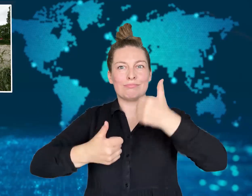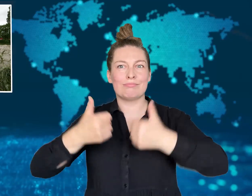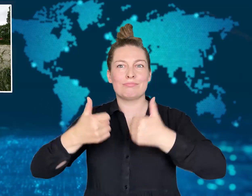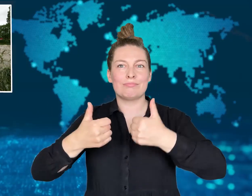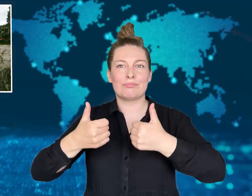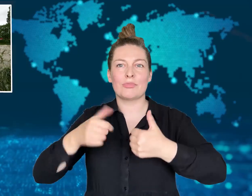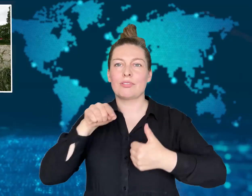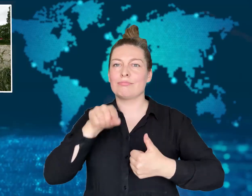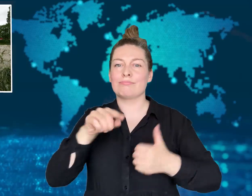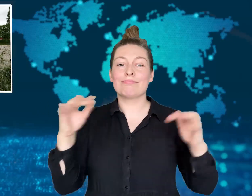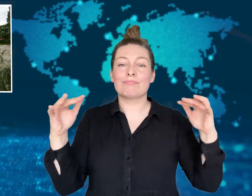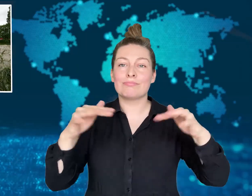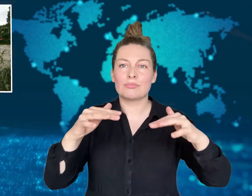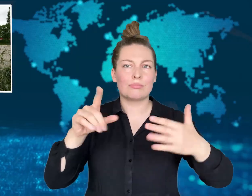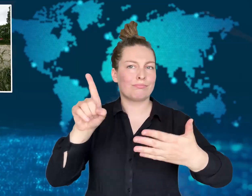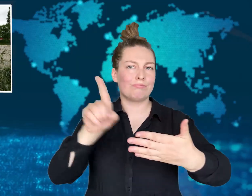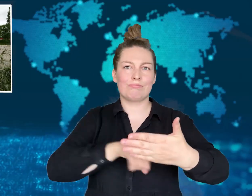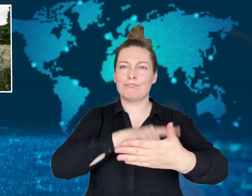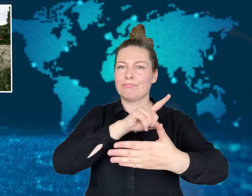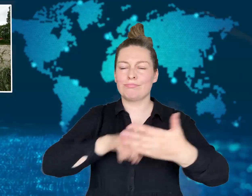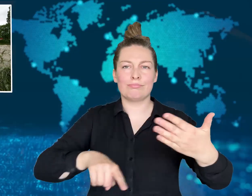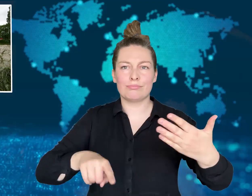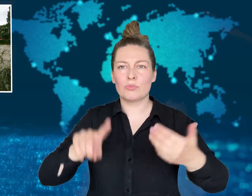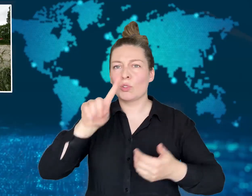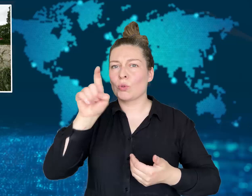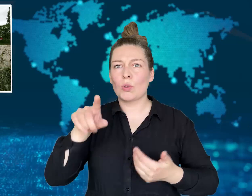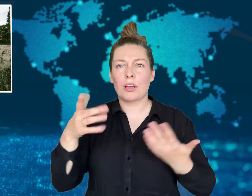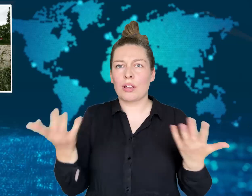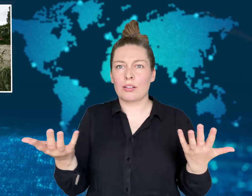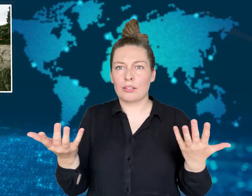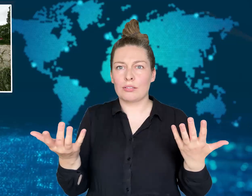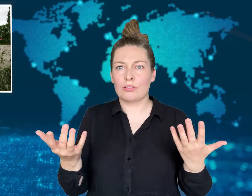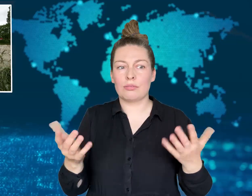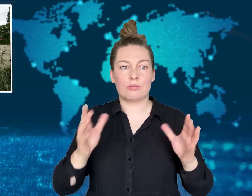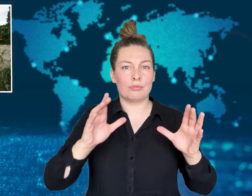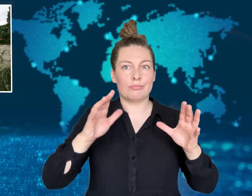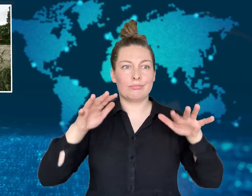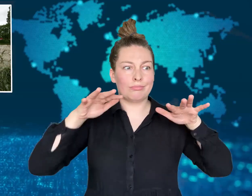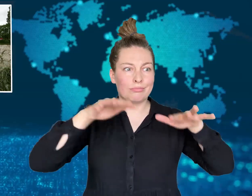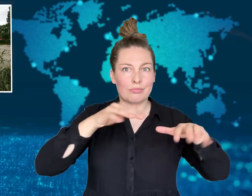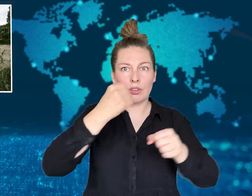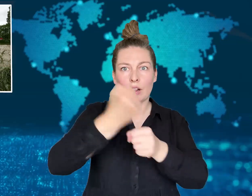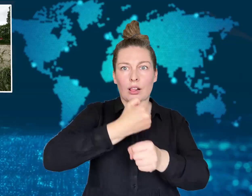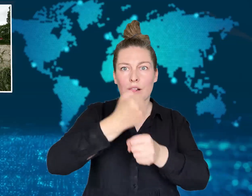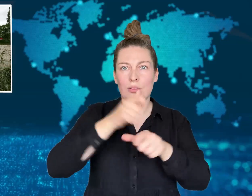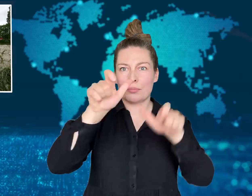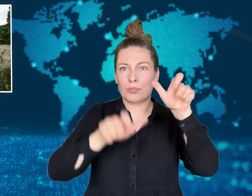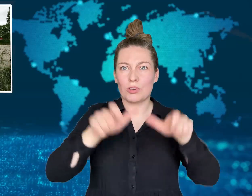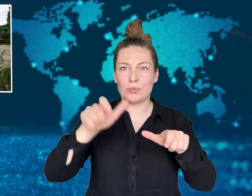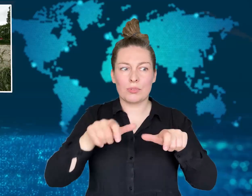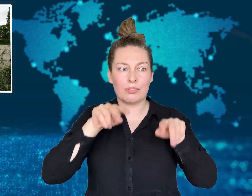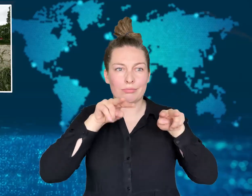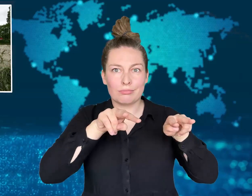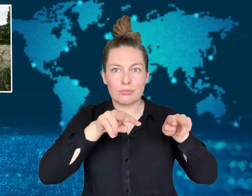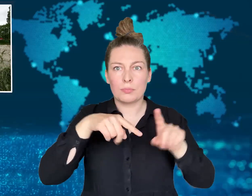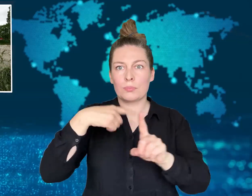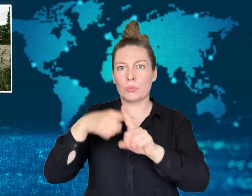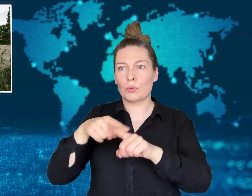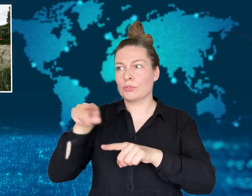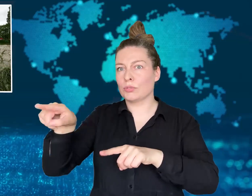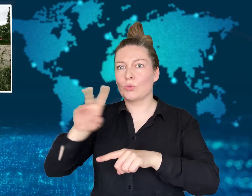river flooding nearby.